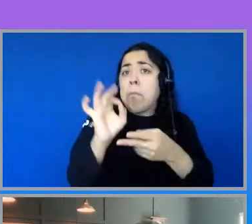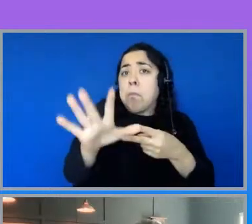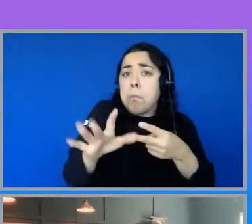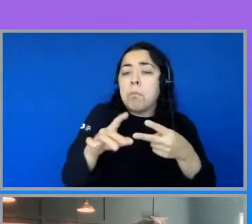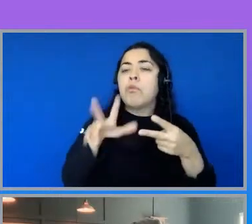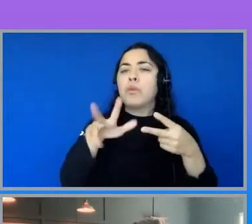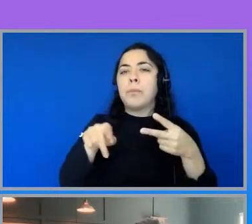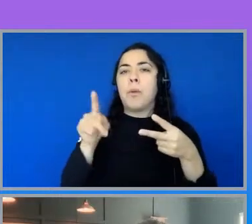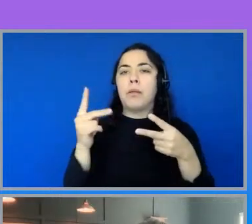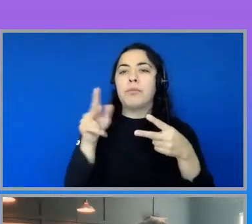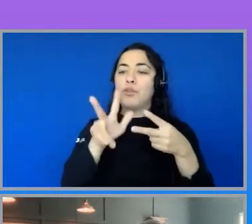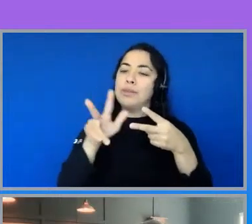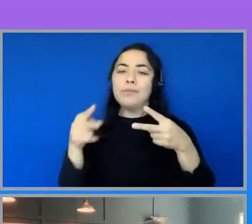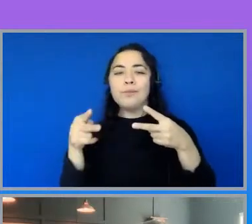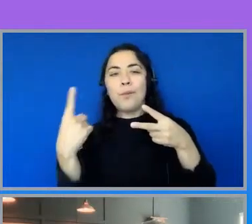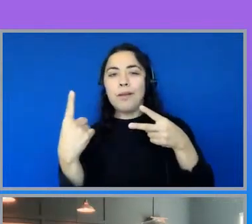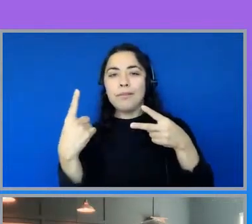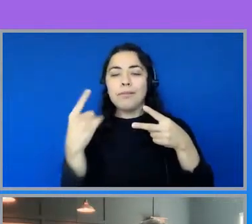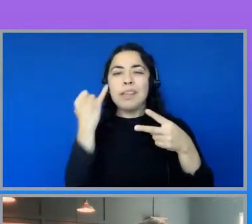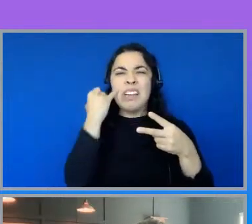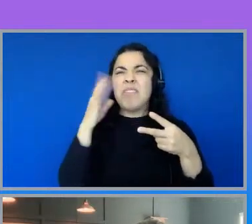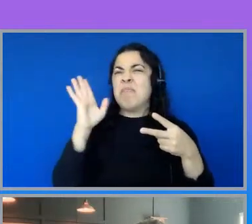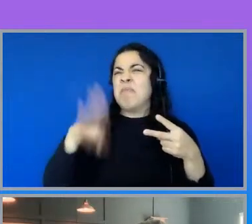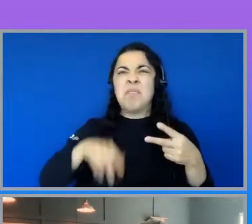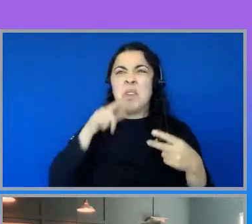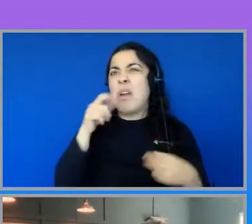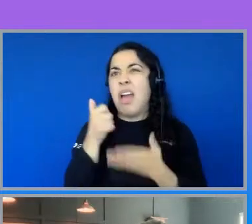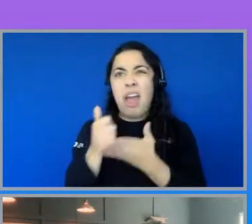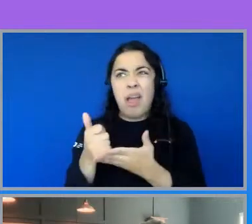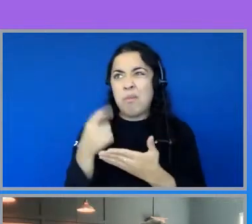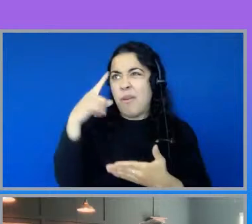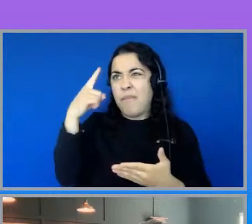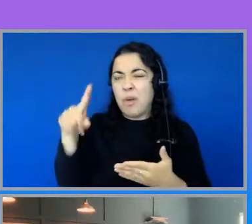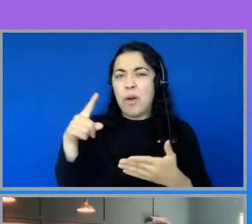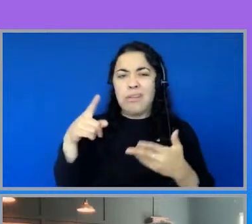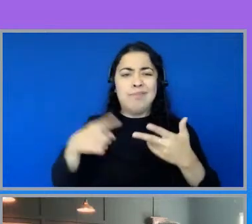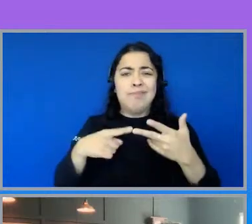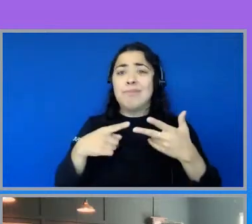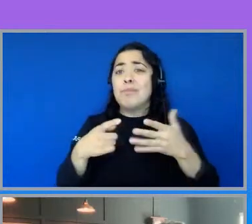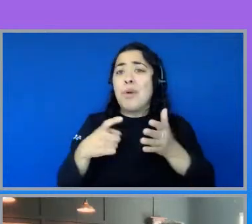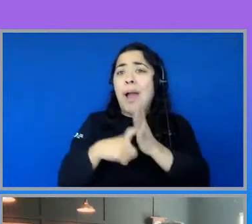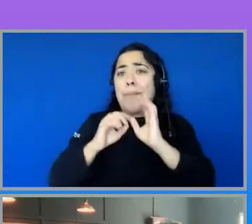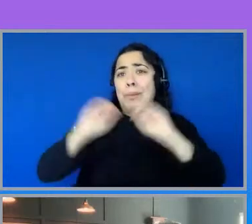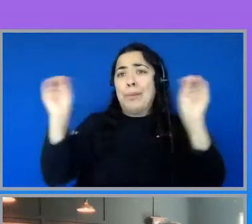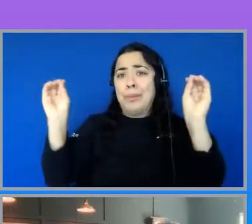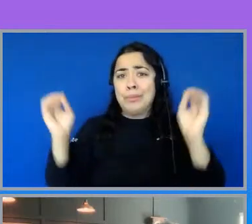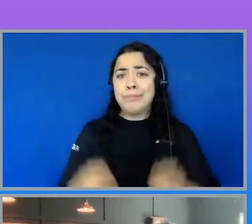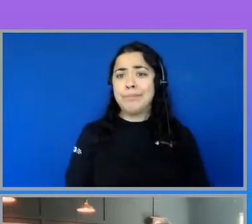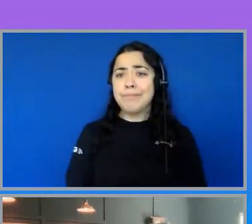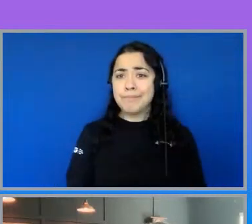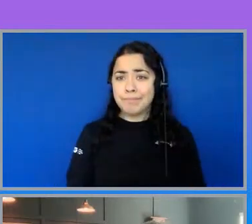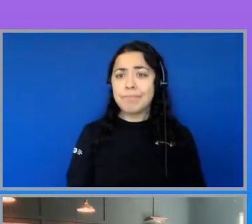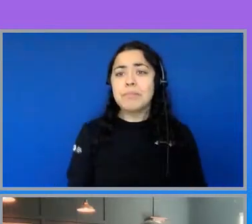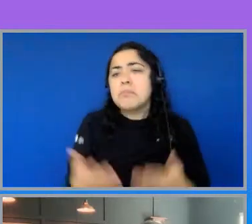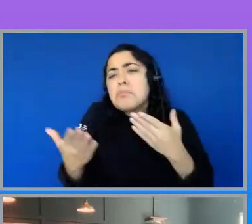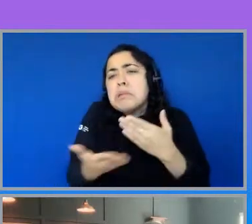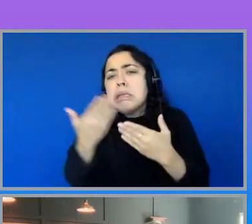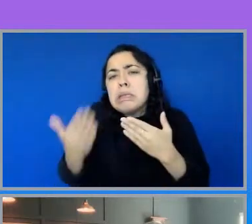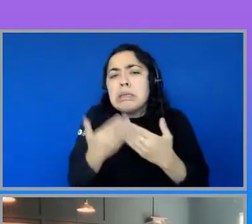3 to 1 and if it is not helpful at all, no requirement. So it's